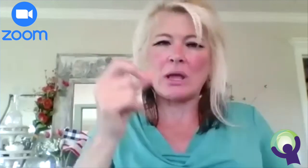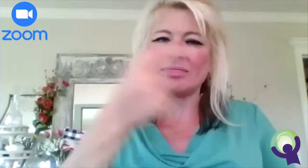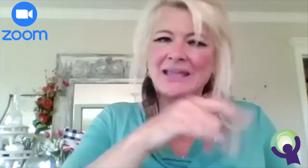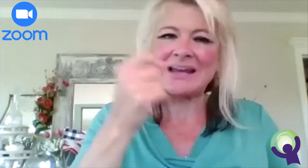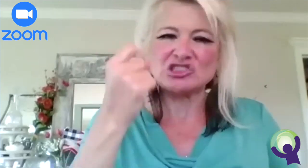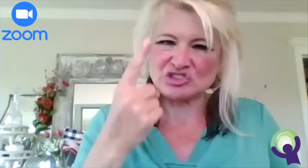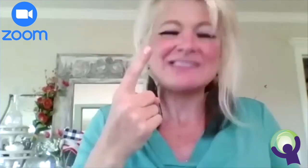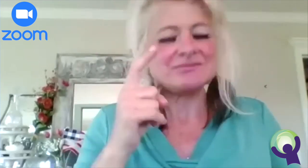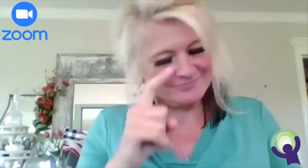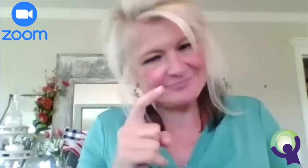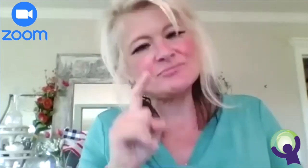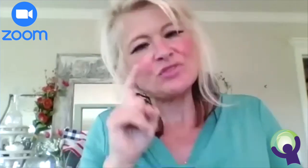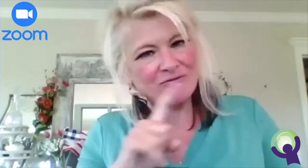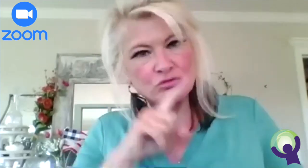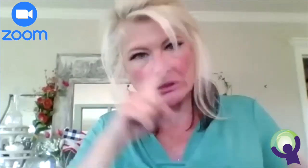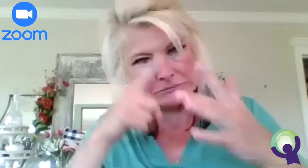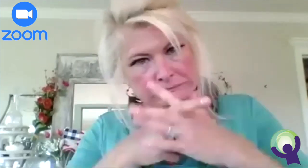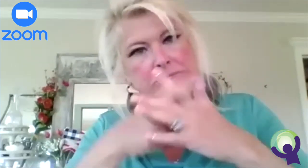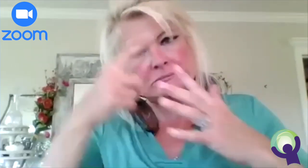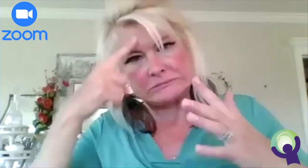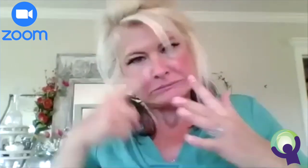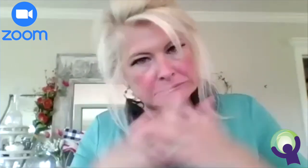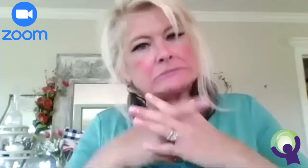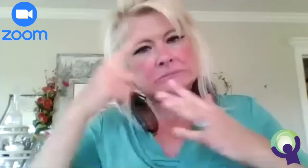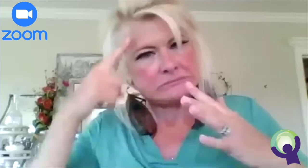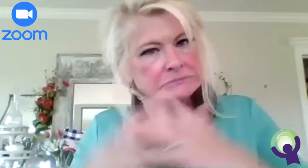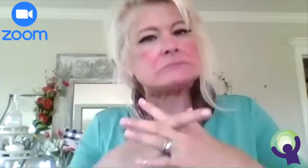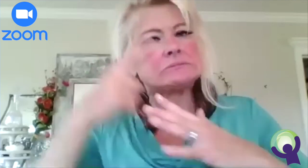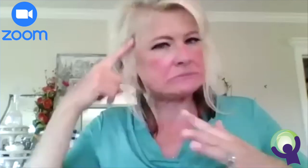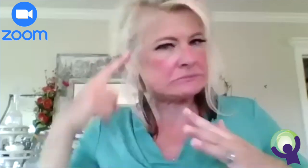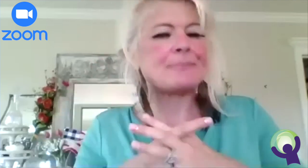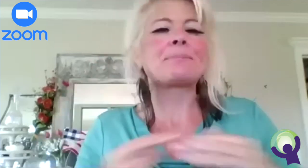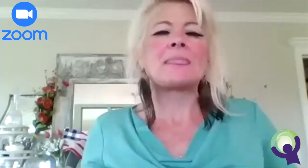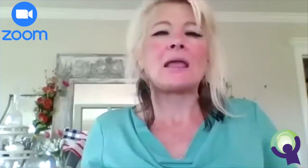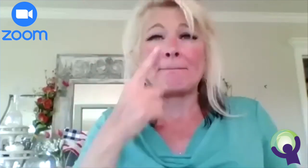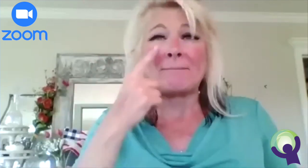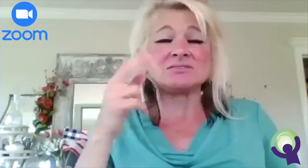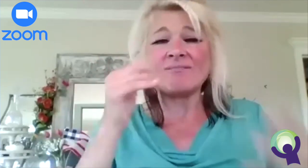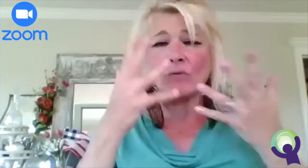It's the only way that they can understand is to really get it through their heads and